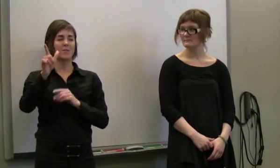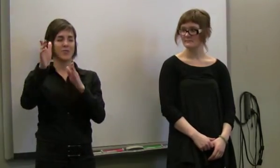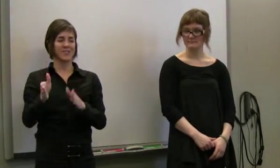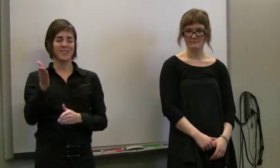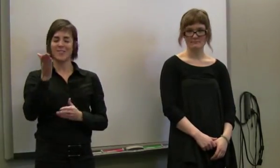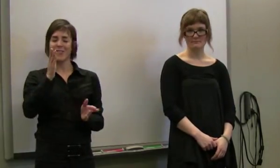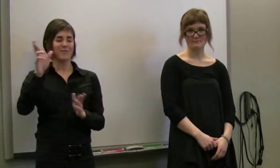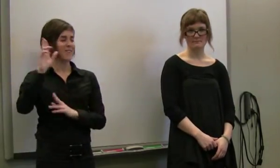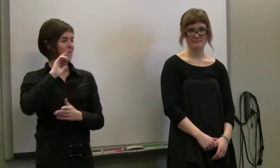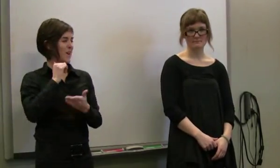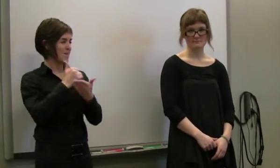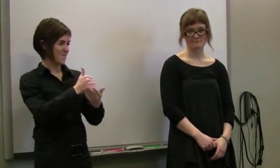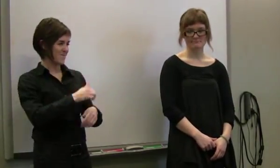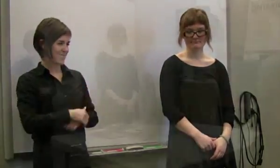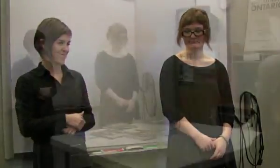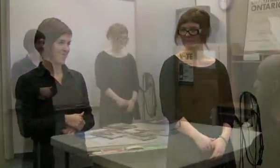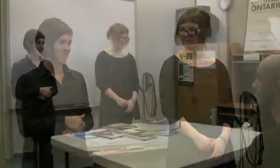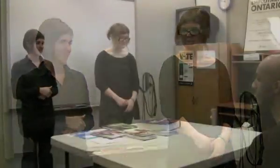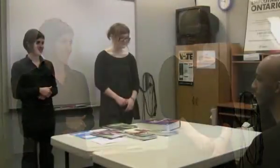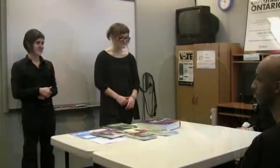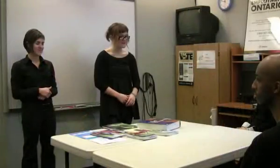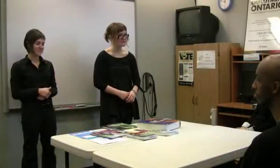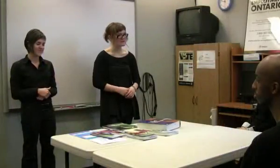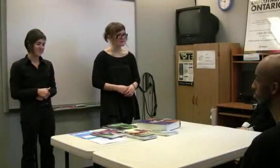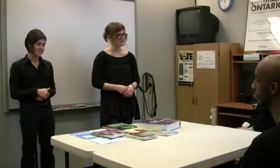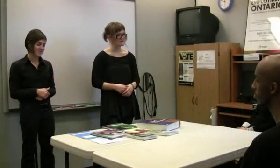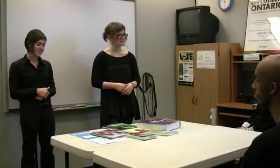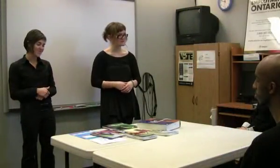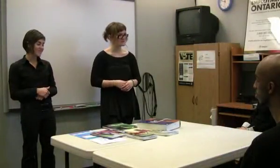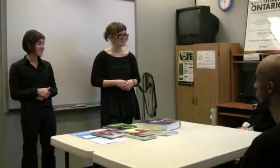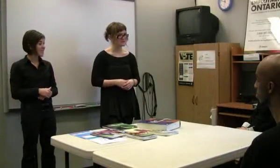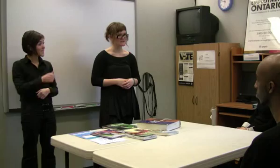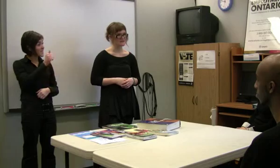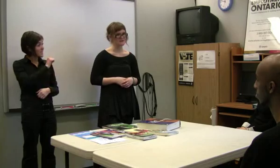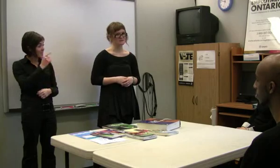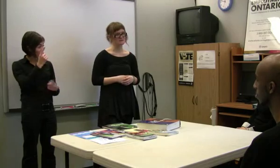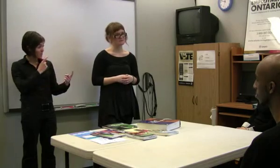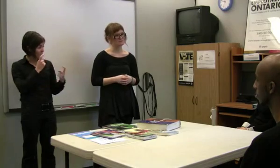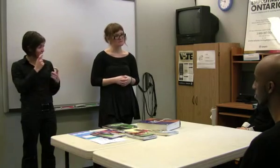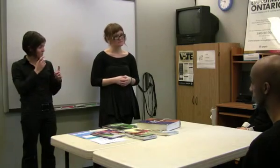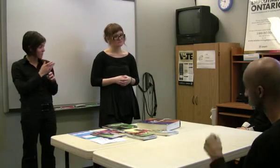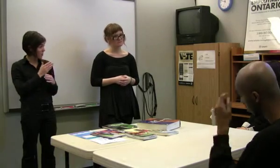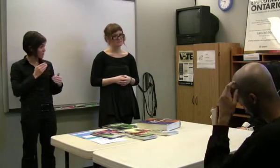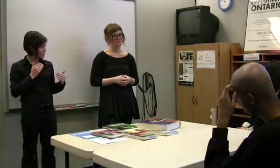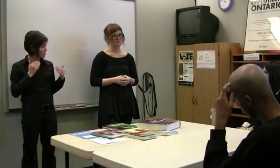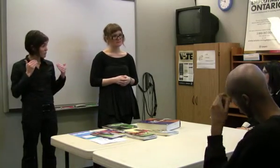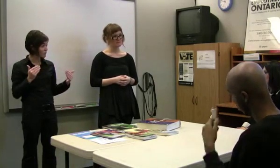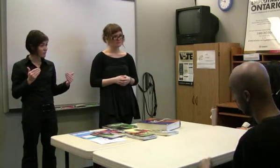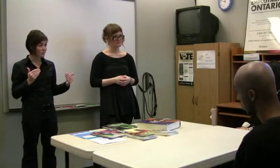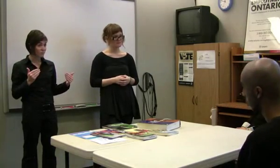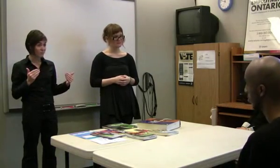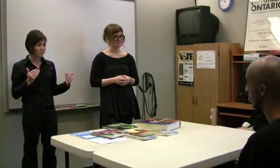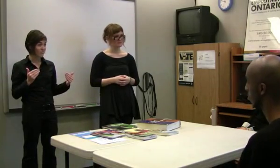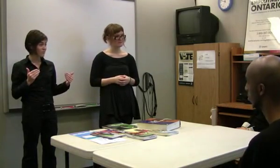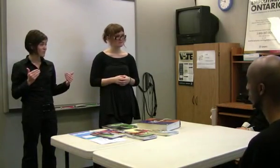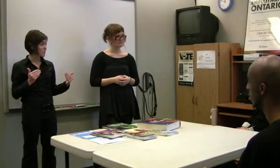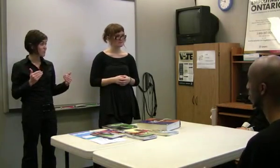what you are looking for. Do you have any questions?